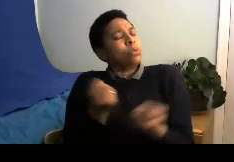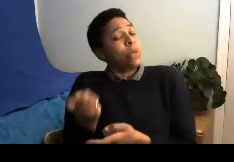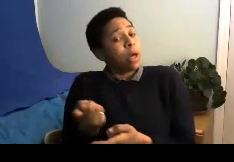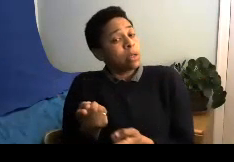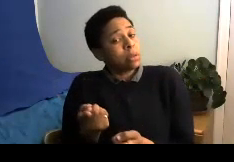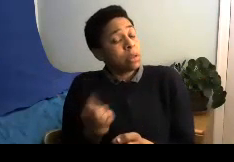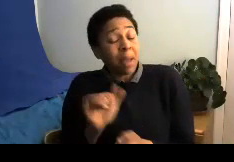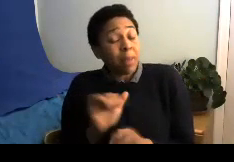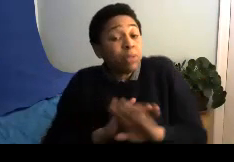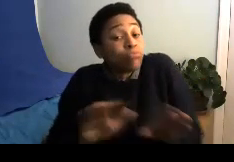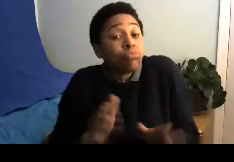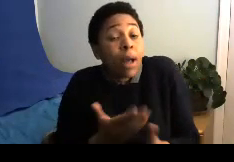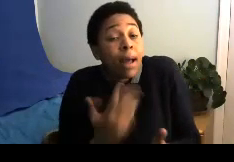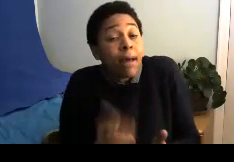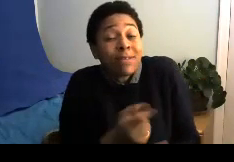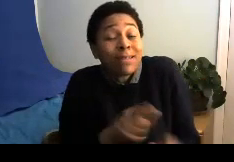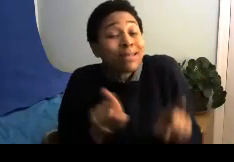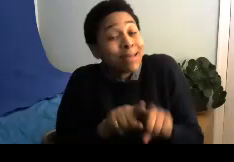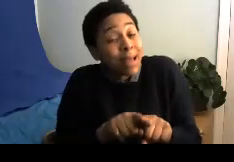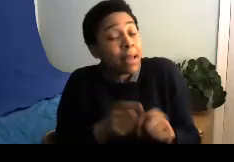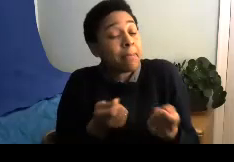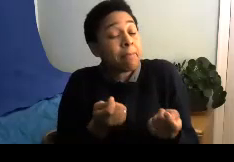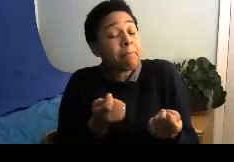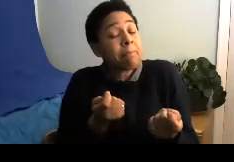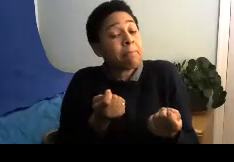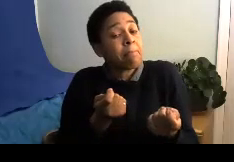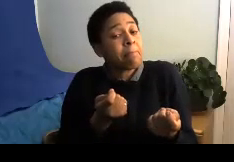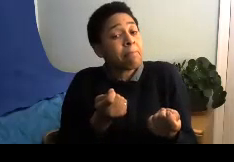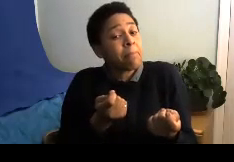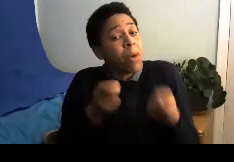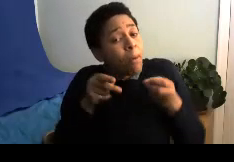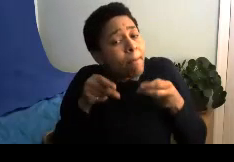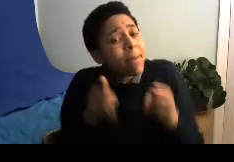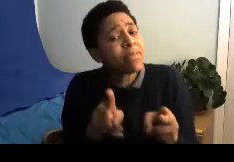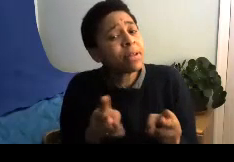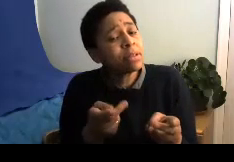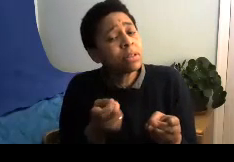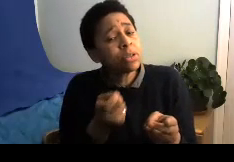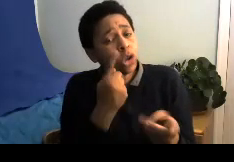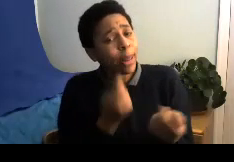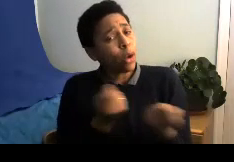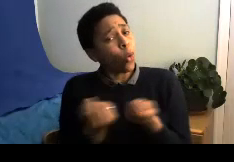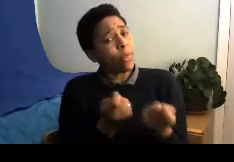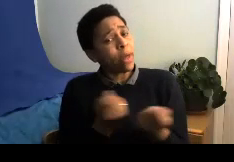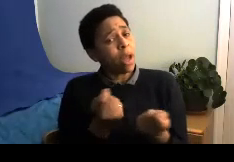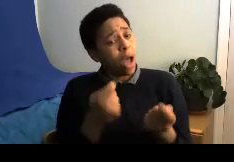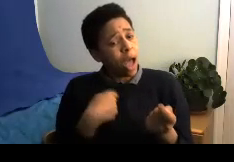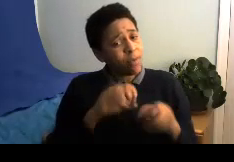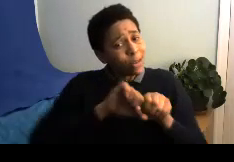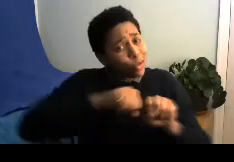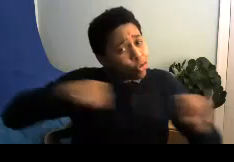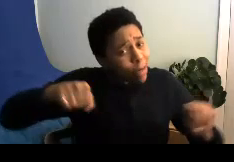know, someone who studies a degree and someone who, you know, reads. I mean to be honest it was was only really when I